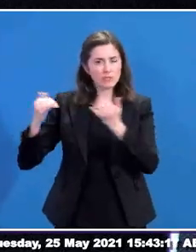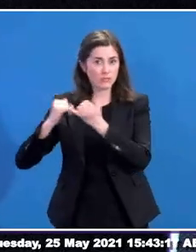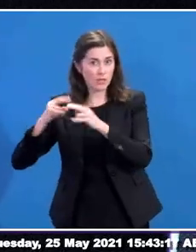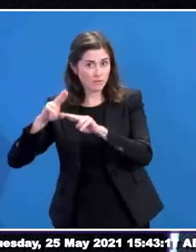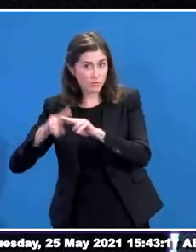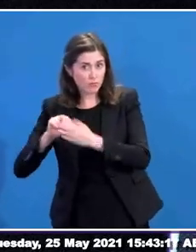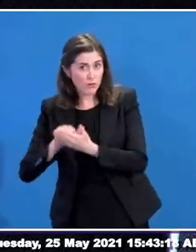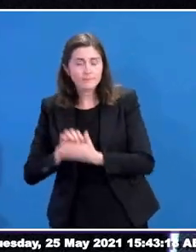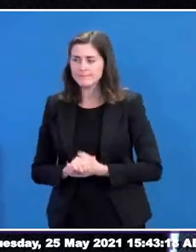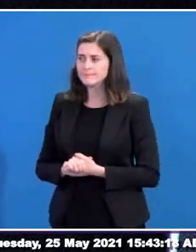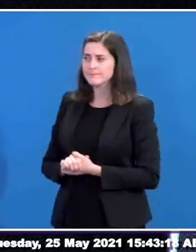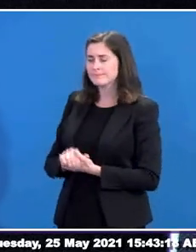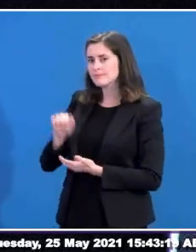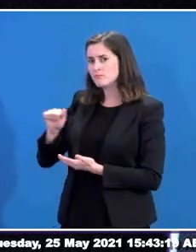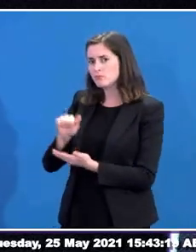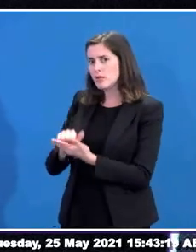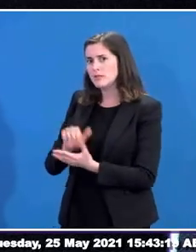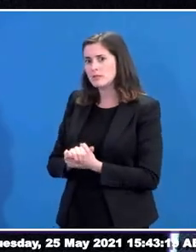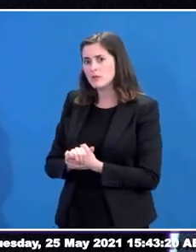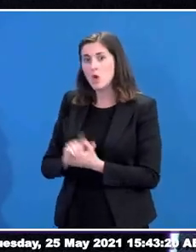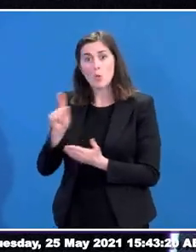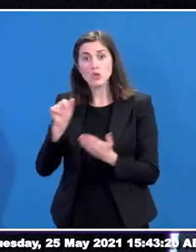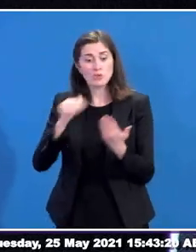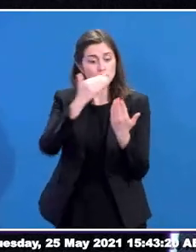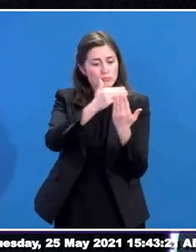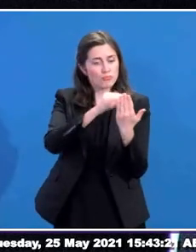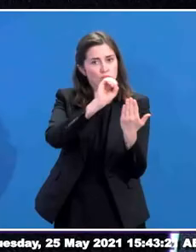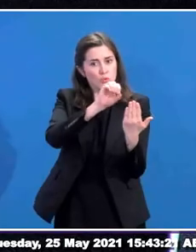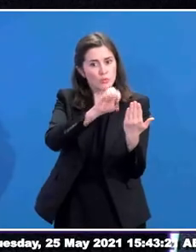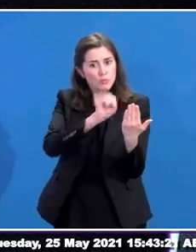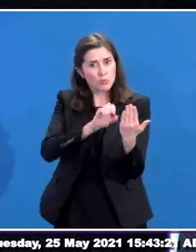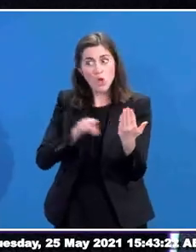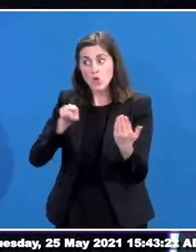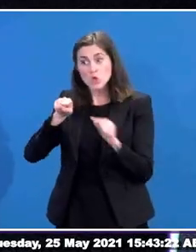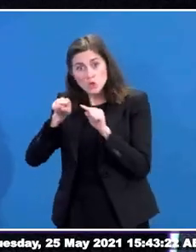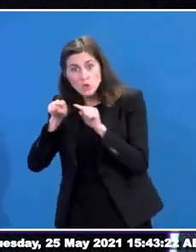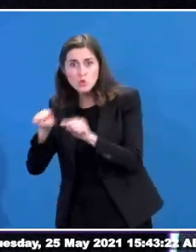And that the findings that are recorded in these reports are your findings? MS PIAUD: Yes.